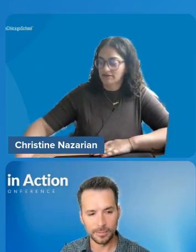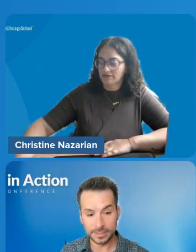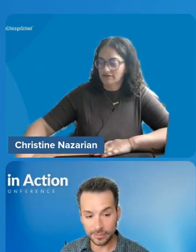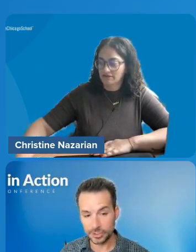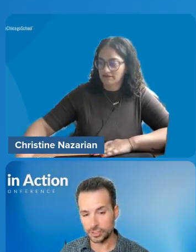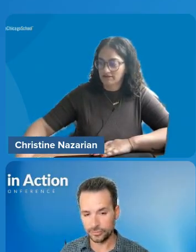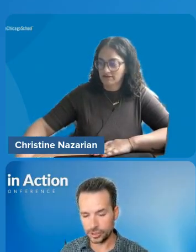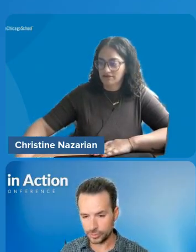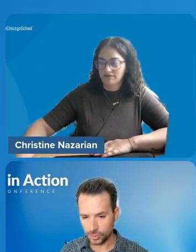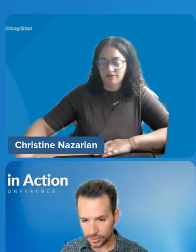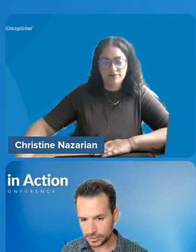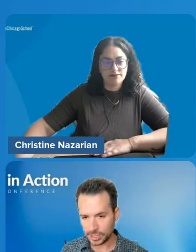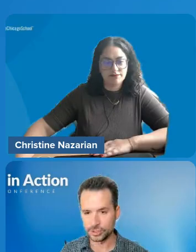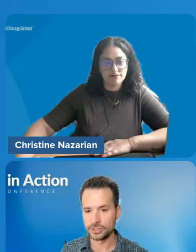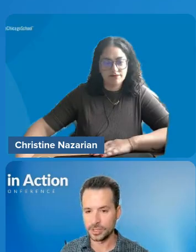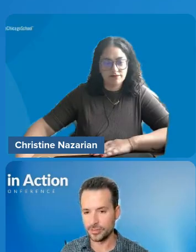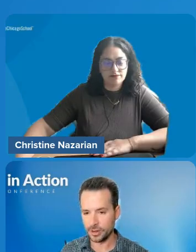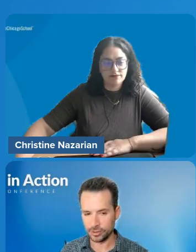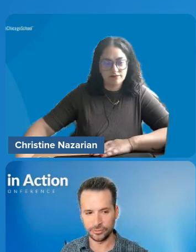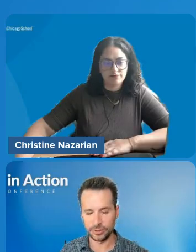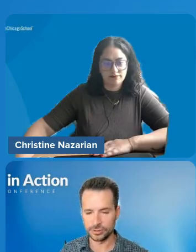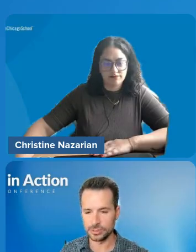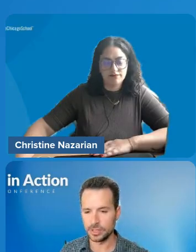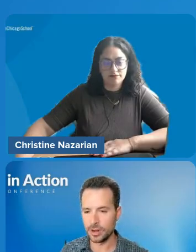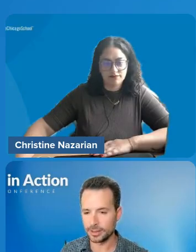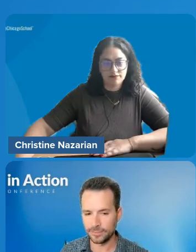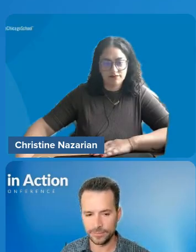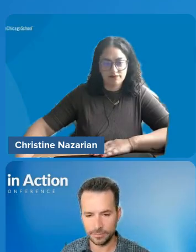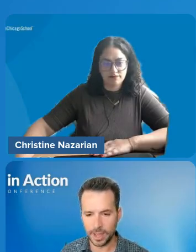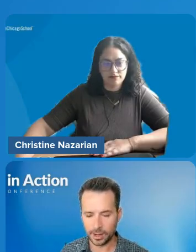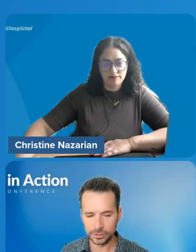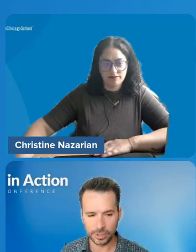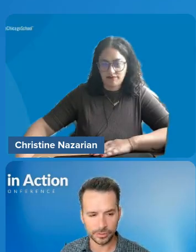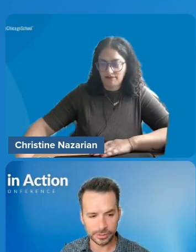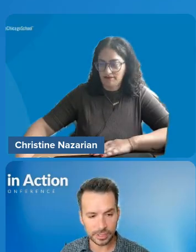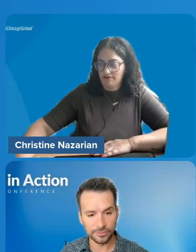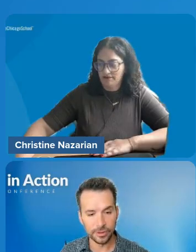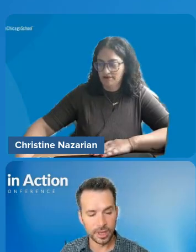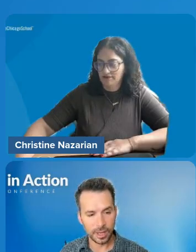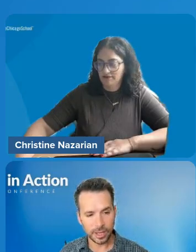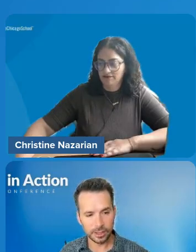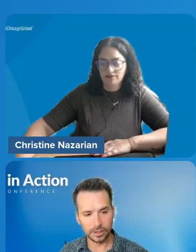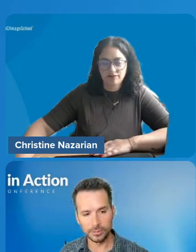And as I've mentioned, after each one of these sessions, then there's this interactive feedback, which they receive. And Dr.